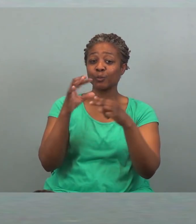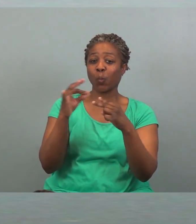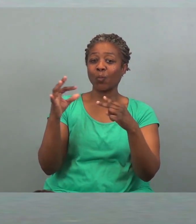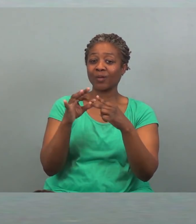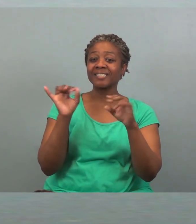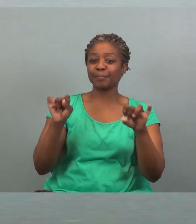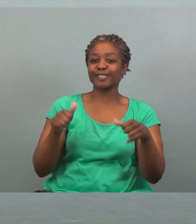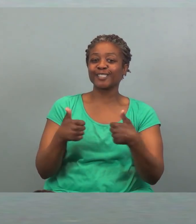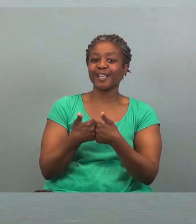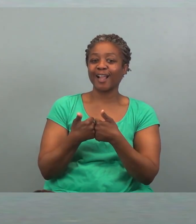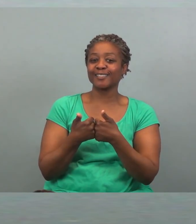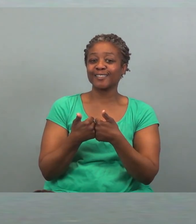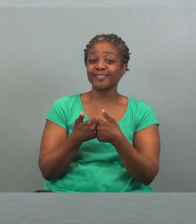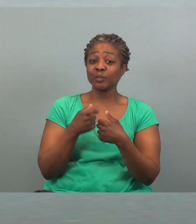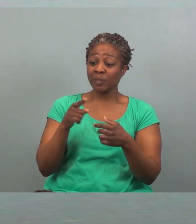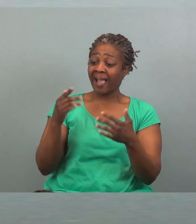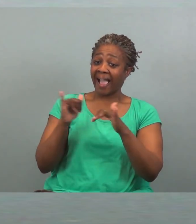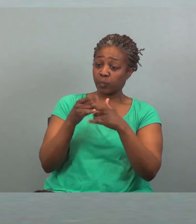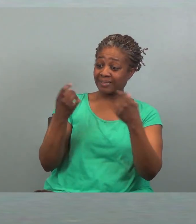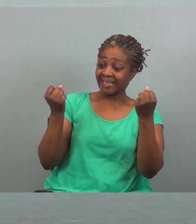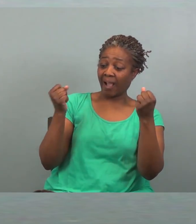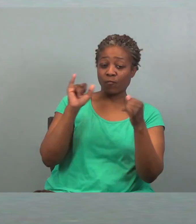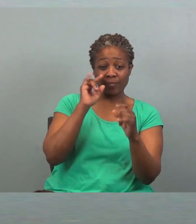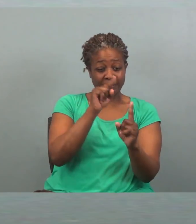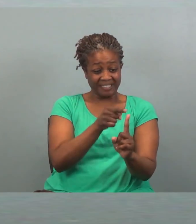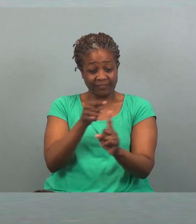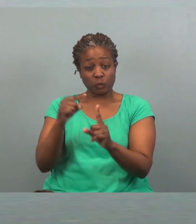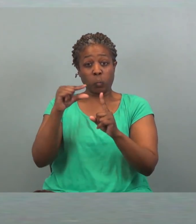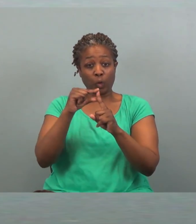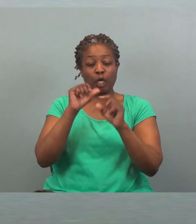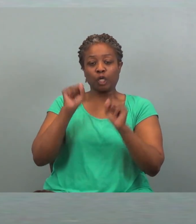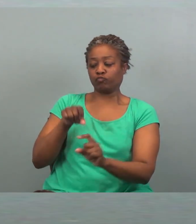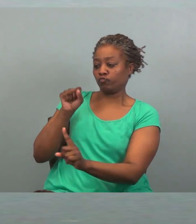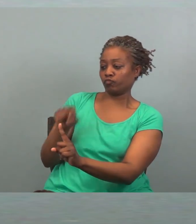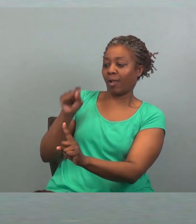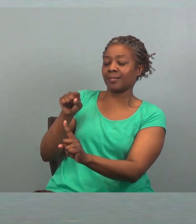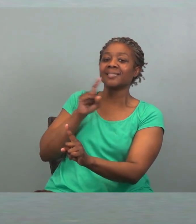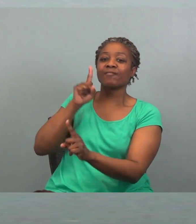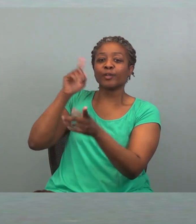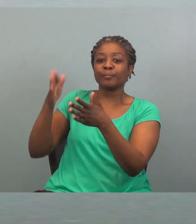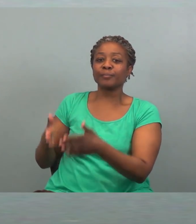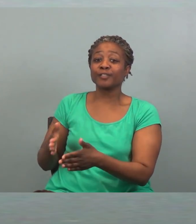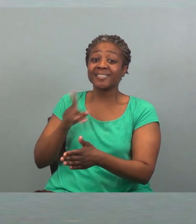Sign Choices: In terms of sign choices, the challenge lies in how you sign specific words -